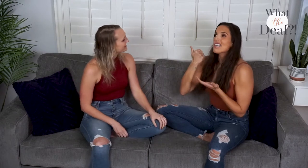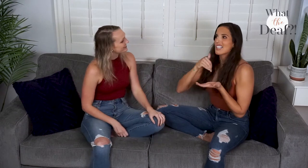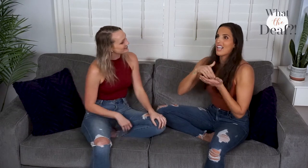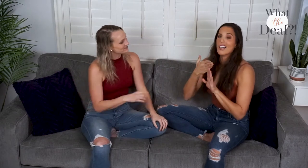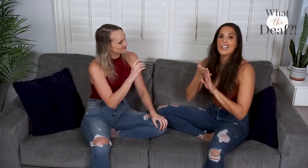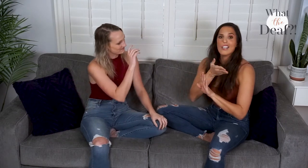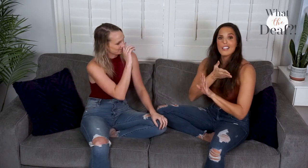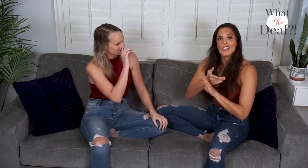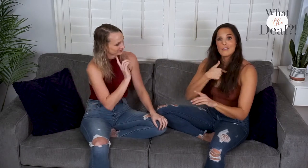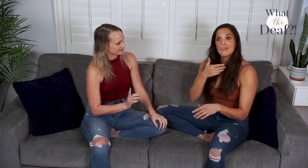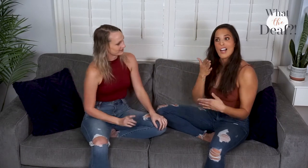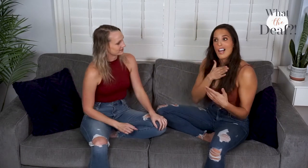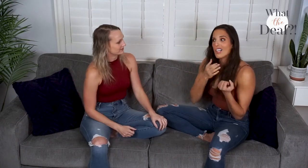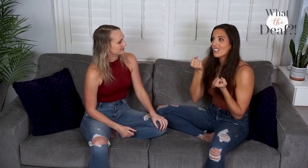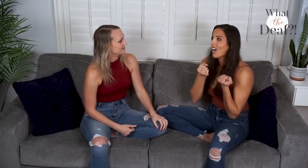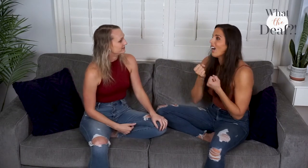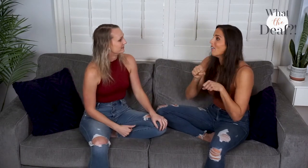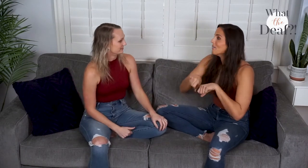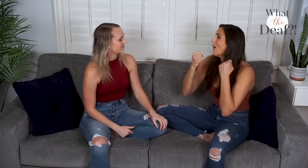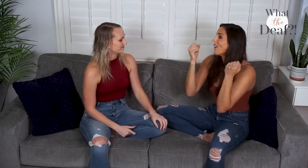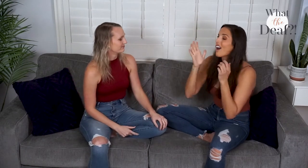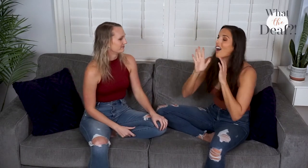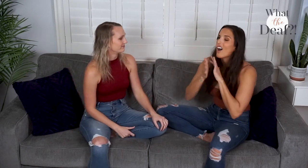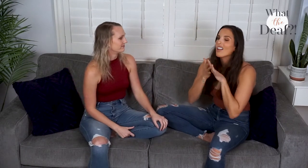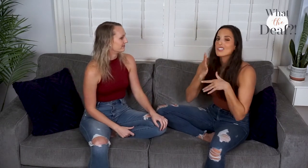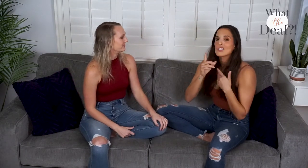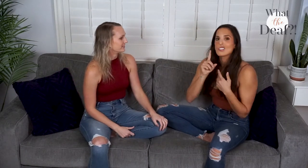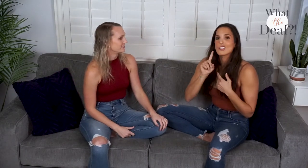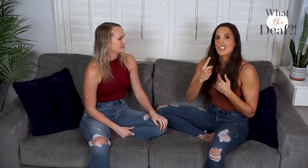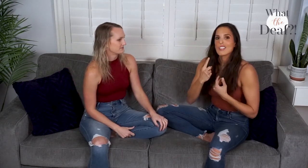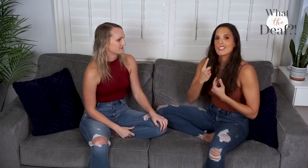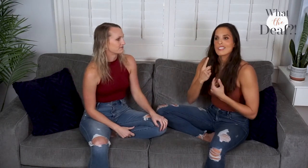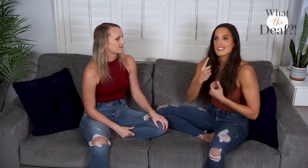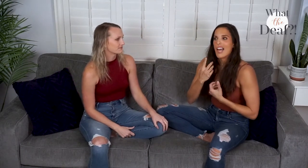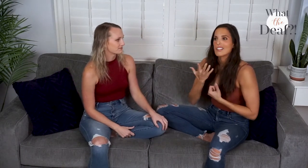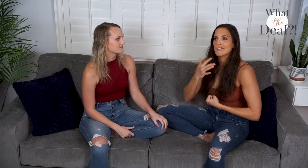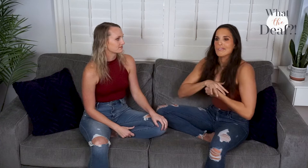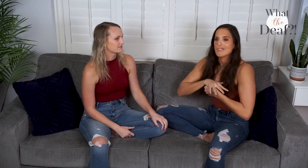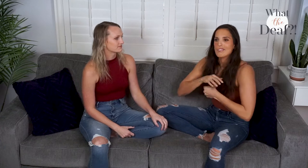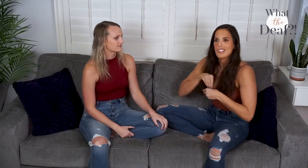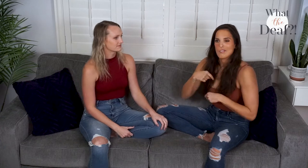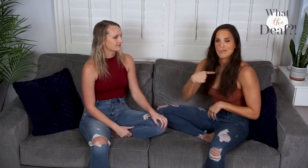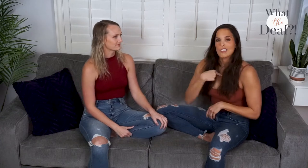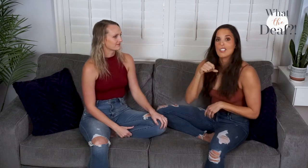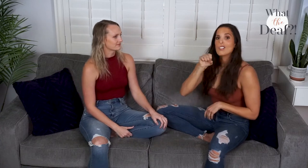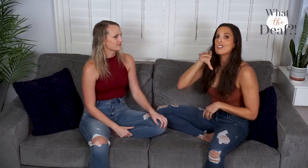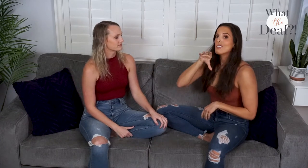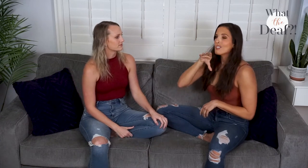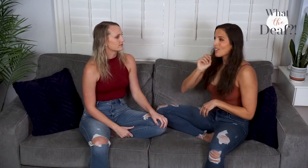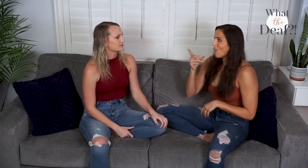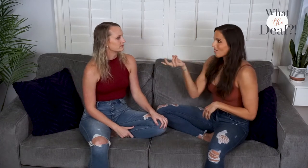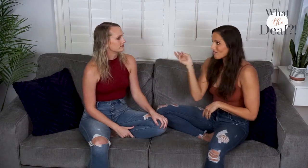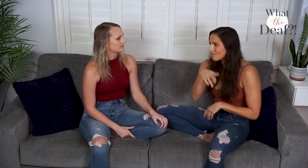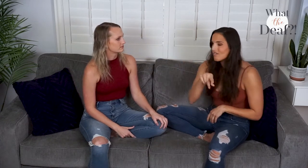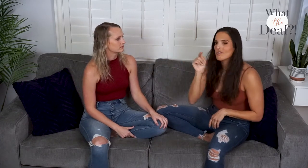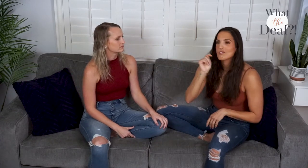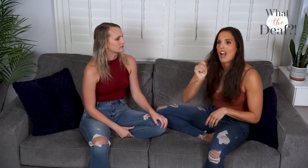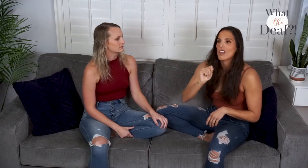Again, you have to remember, my car’s tail light was broken. And I just kinda suppressed everything. And so Carly went to the bathroom,